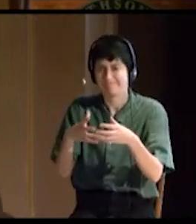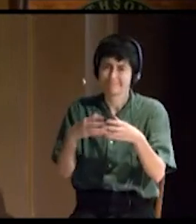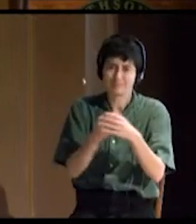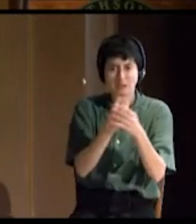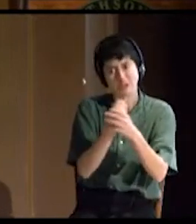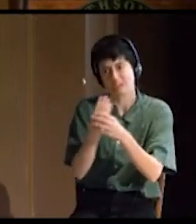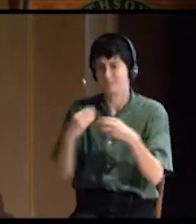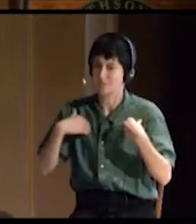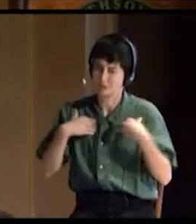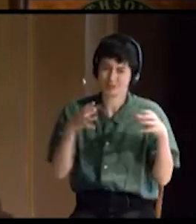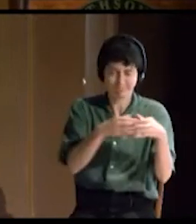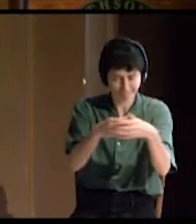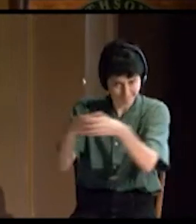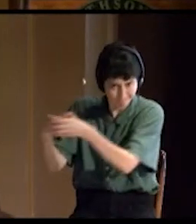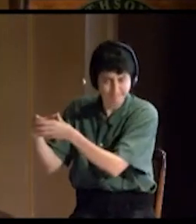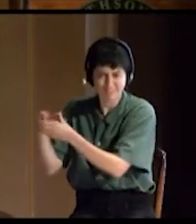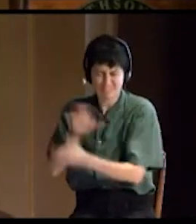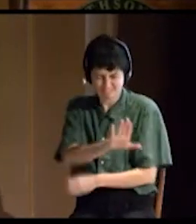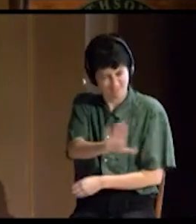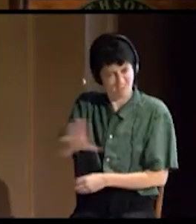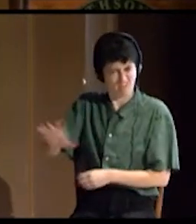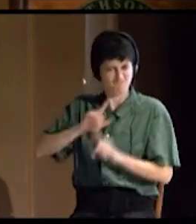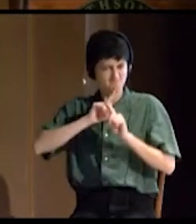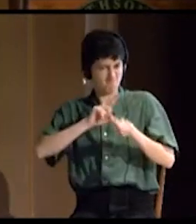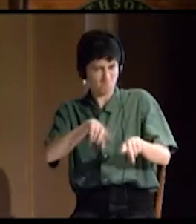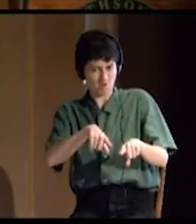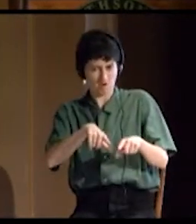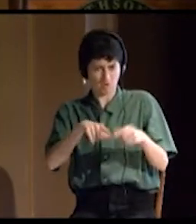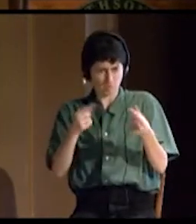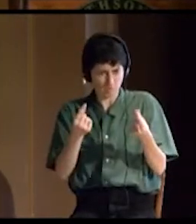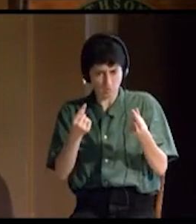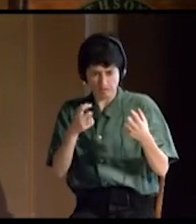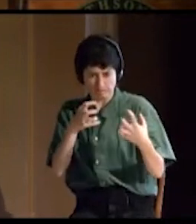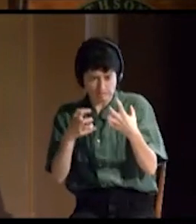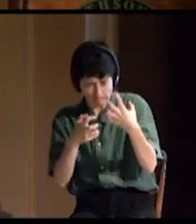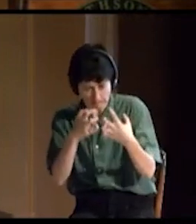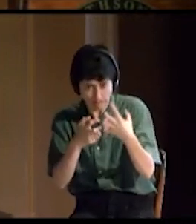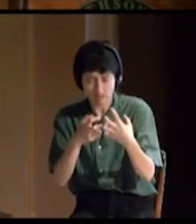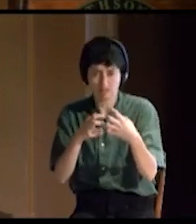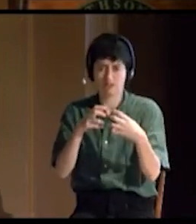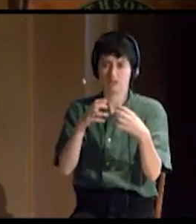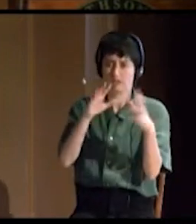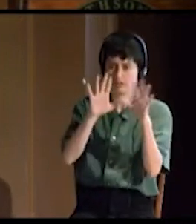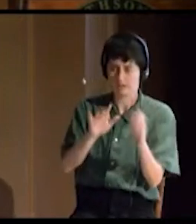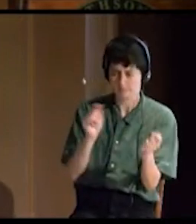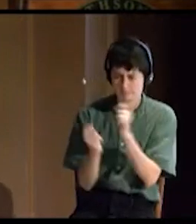but I think it's kind of fascinating that plants and animals and all sorts of life on Earth have the same responses